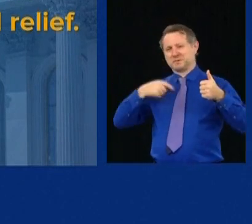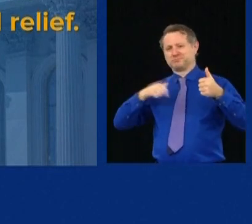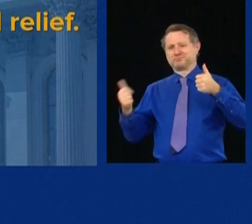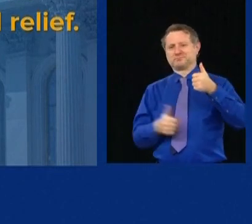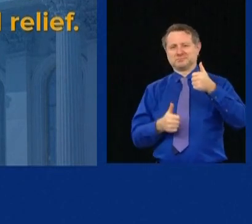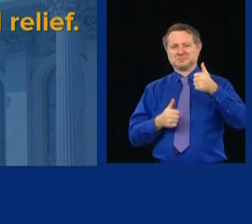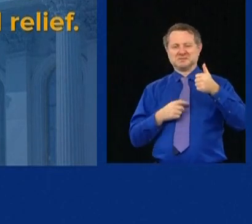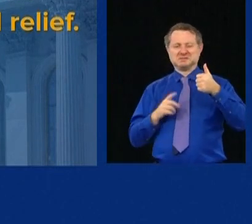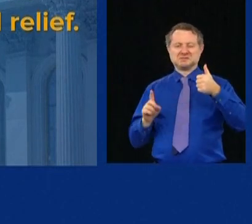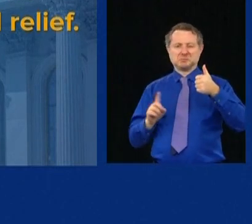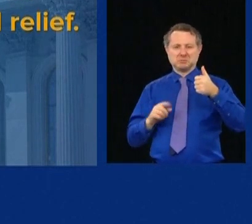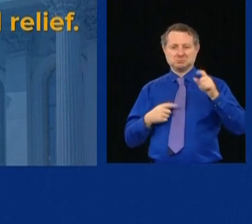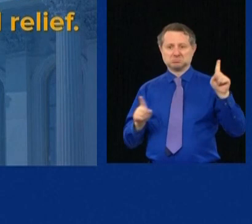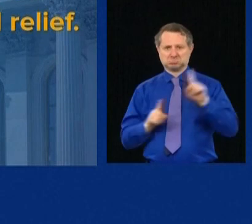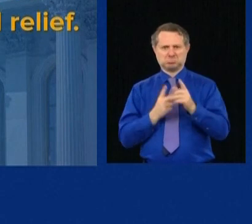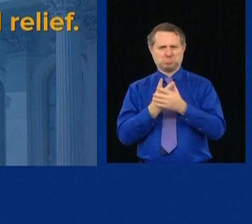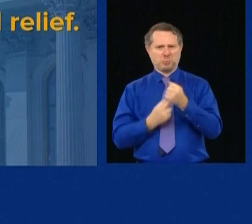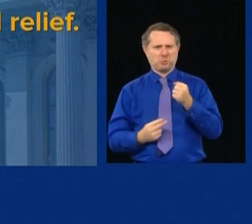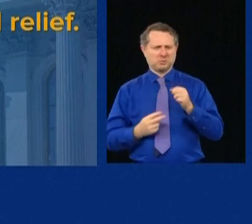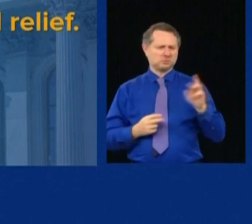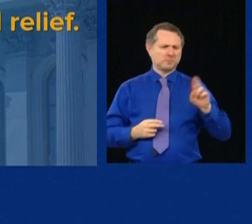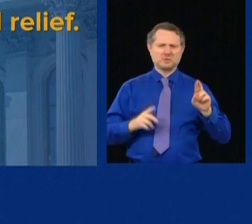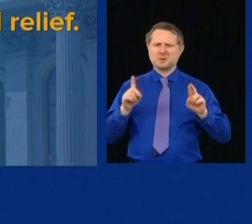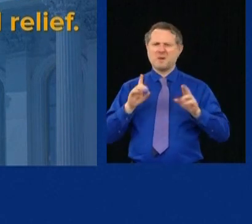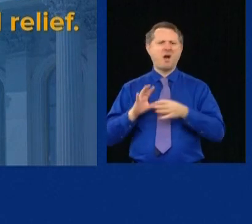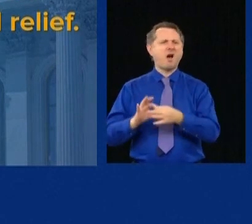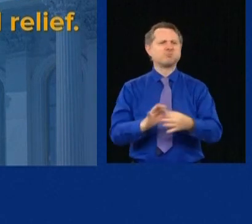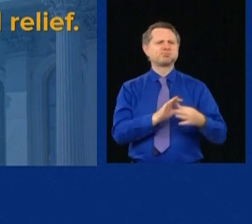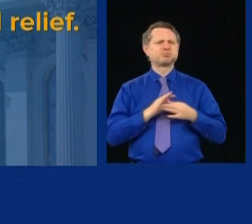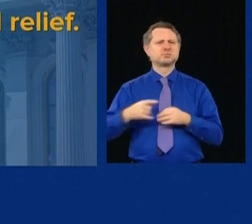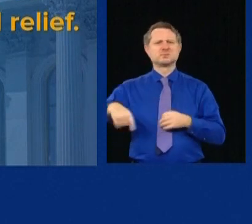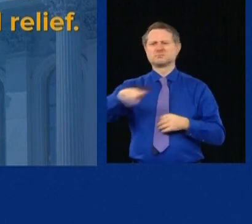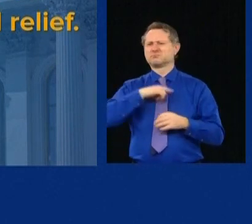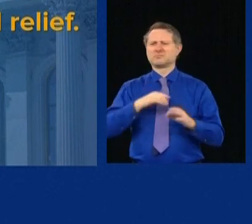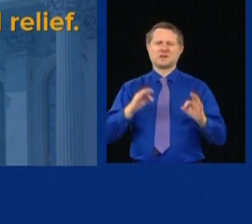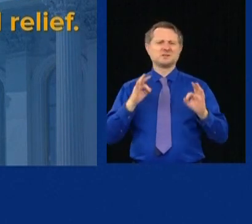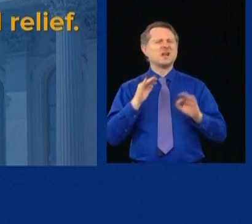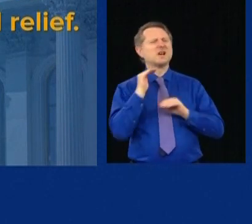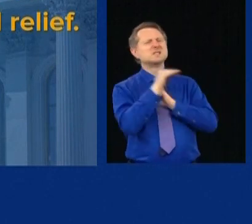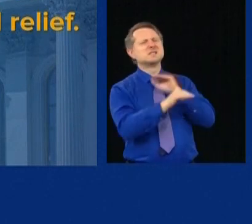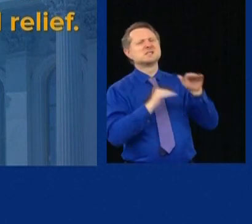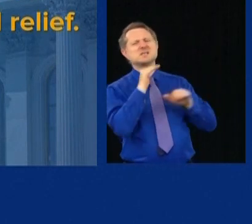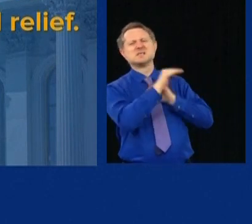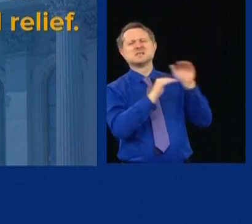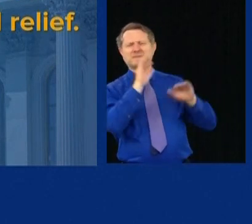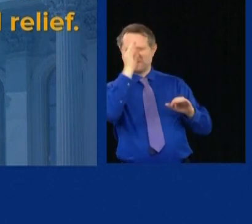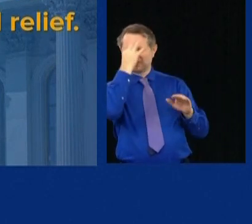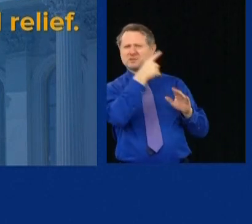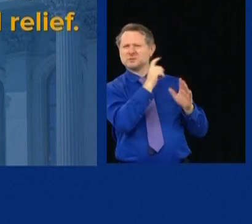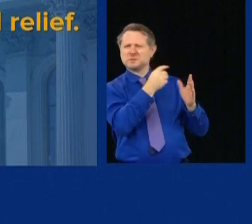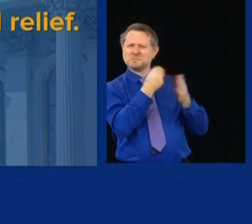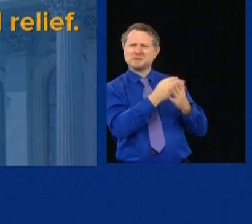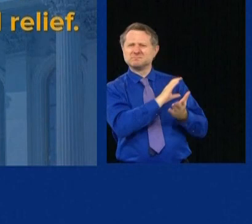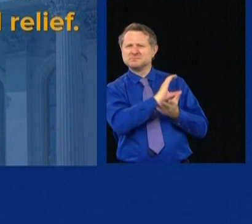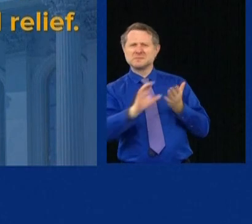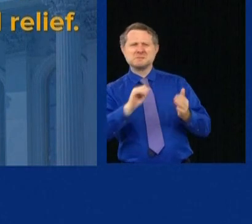REPUBLICAN GOVERNOR, I'M THE VICE-CHAIRMAN AND THE NGA, NATIONAL GOVERNORS ASSOCIATION,